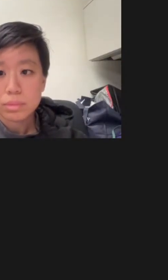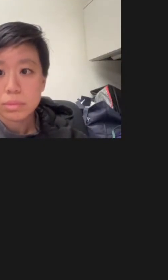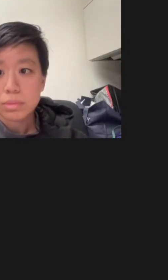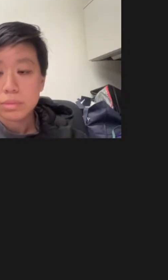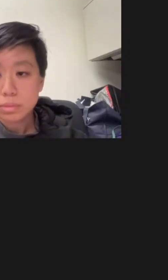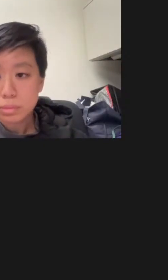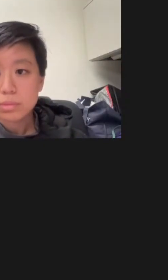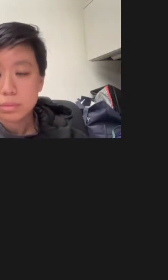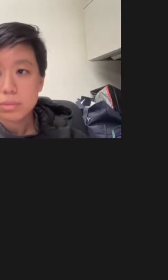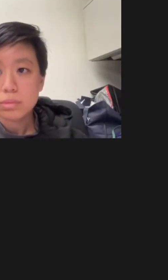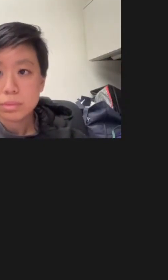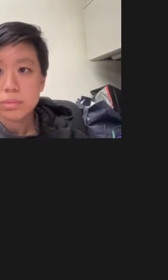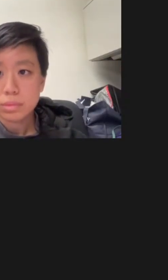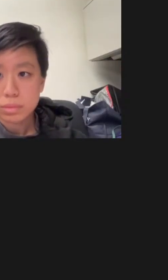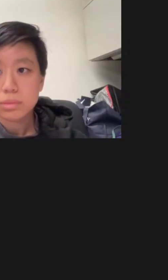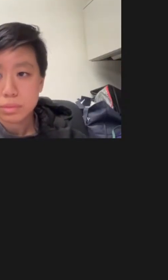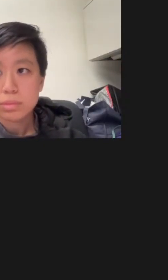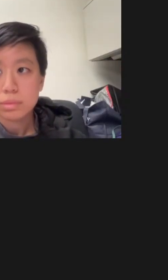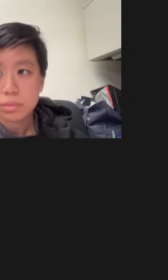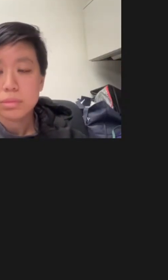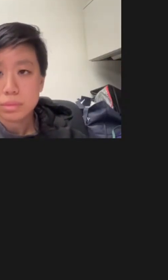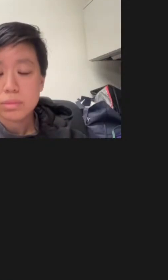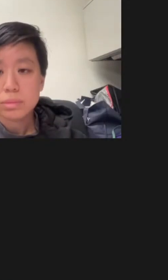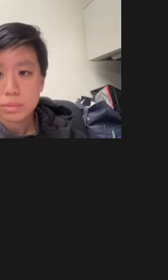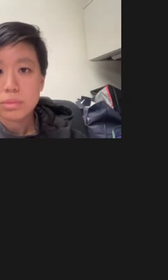to know about autism and neurodiversity.